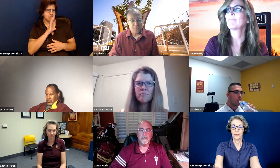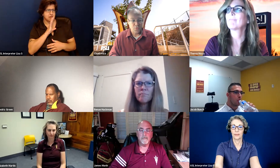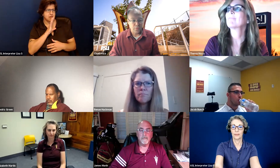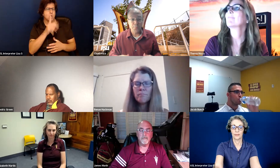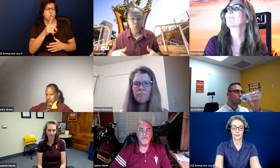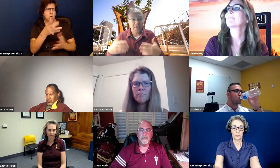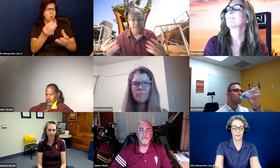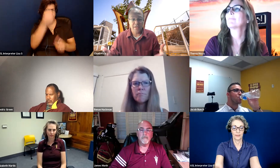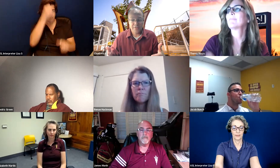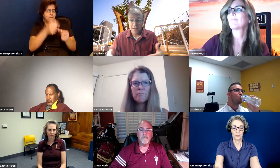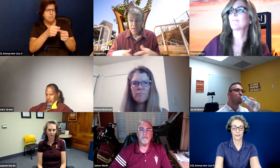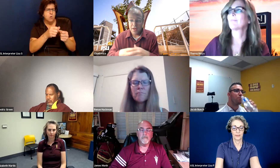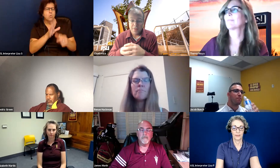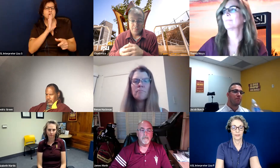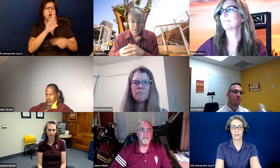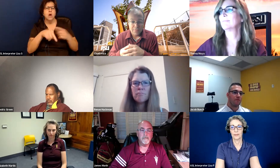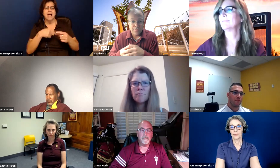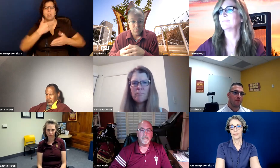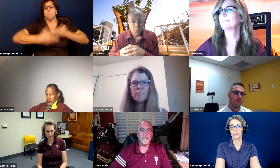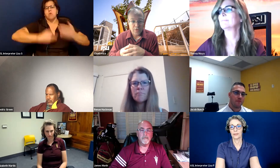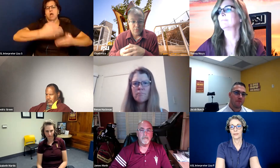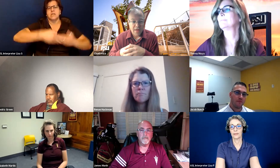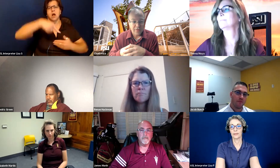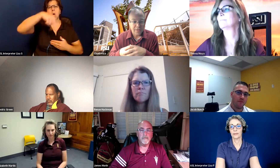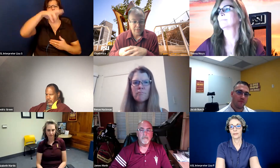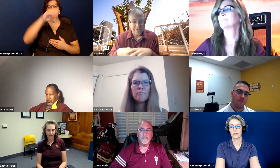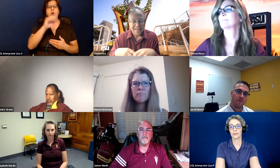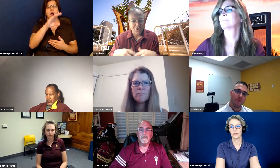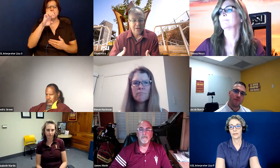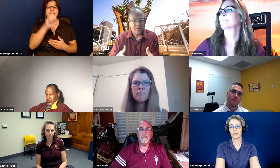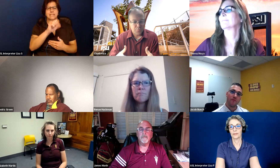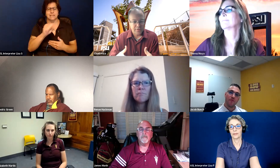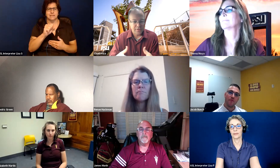to the process of working with faculty as an interactive process.